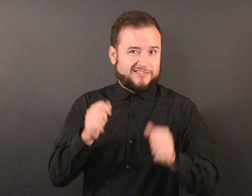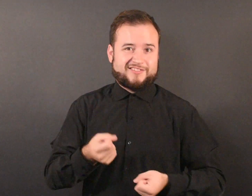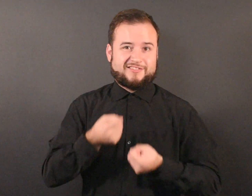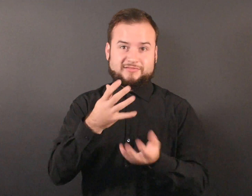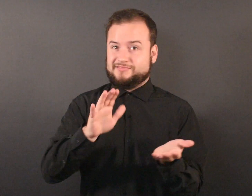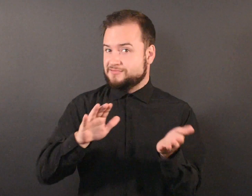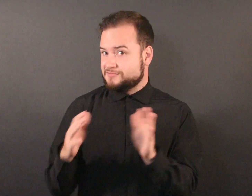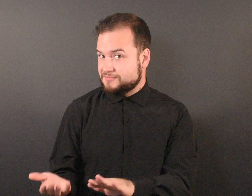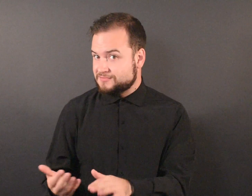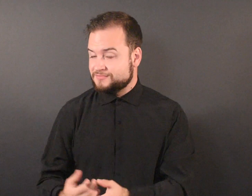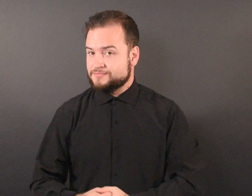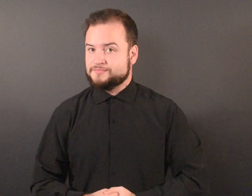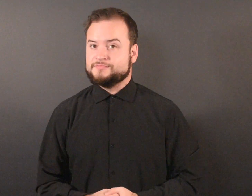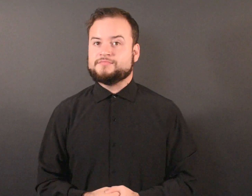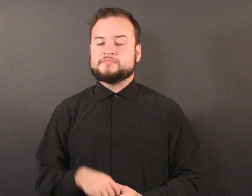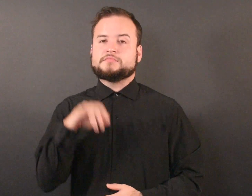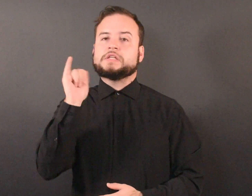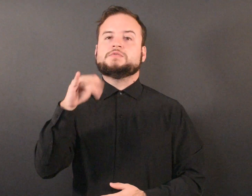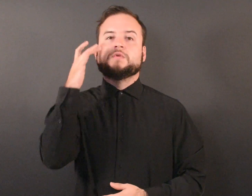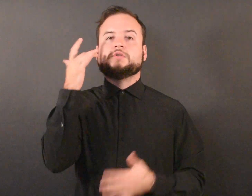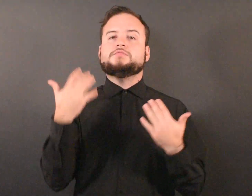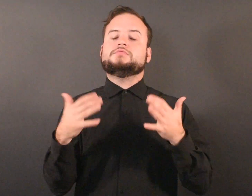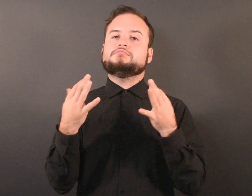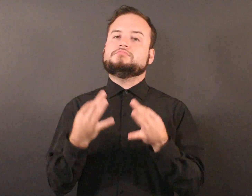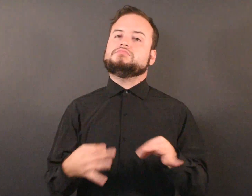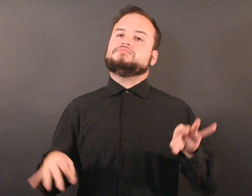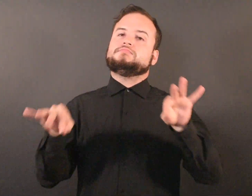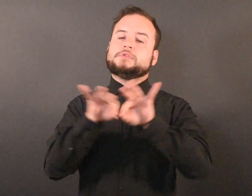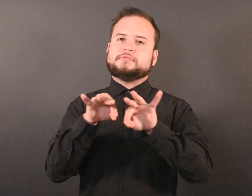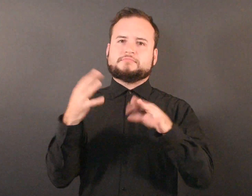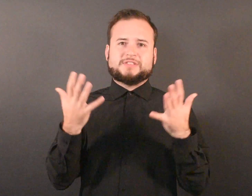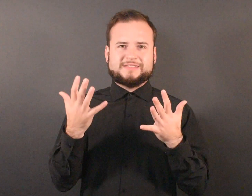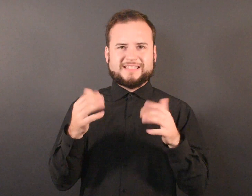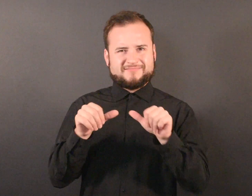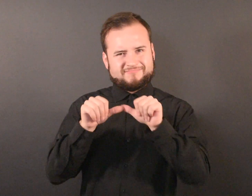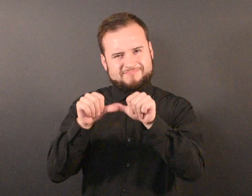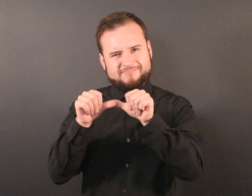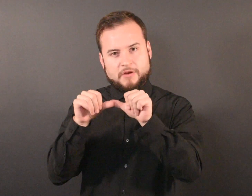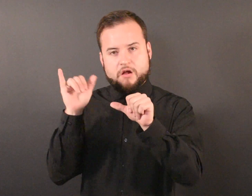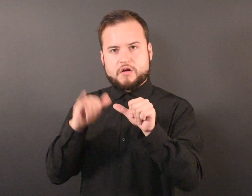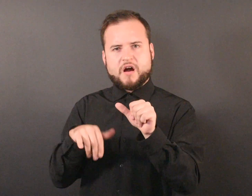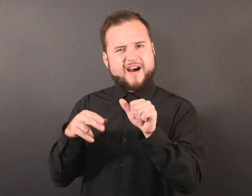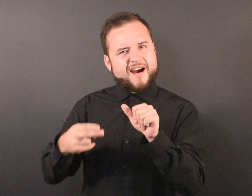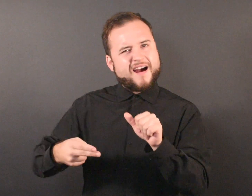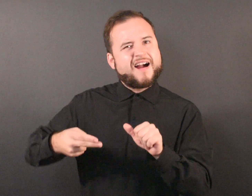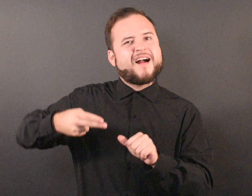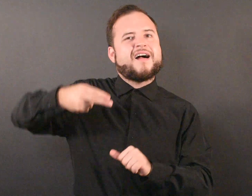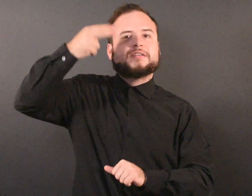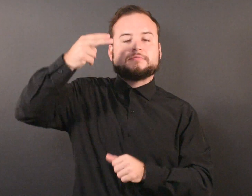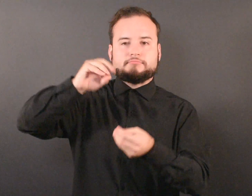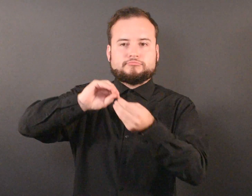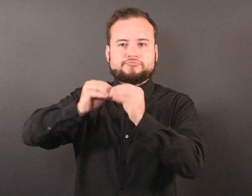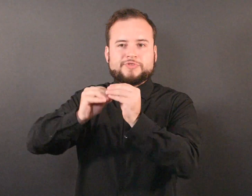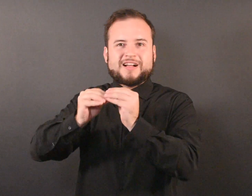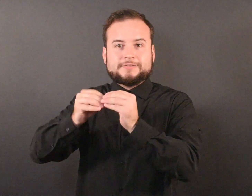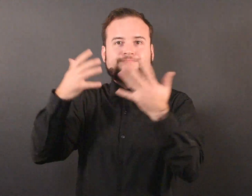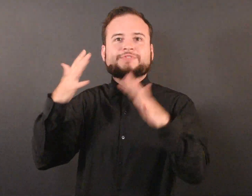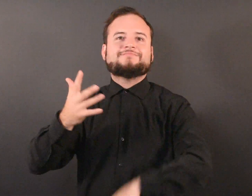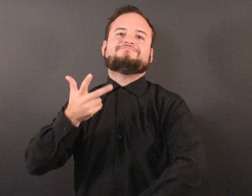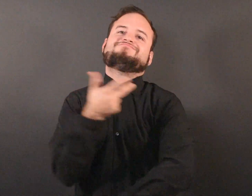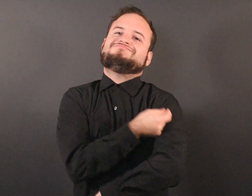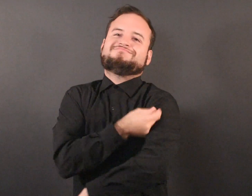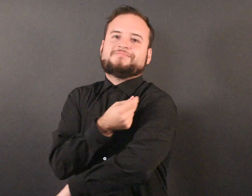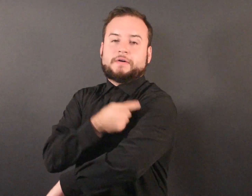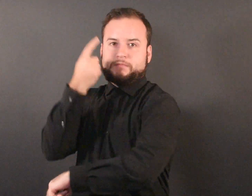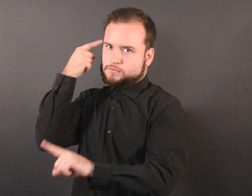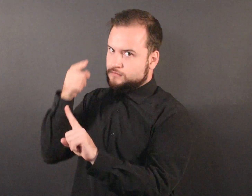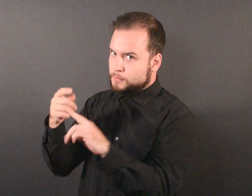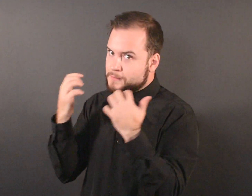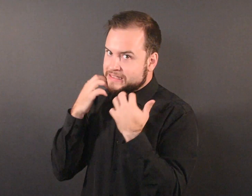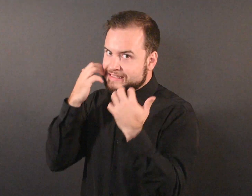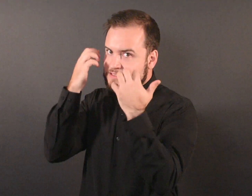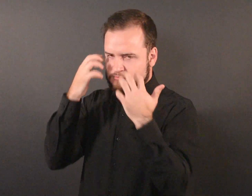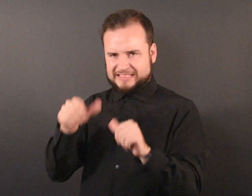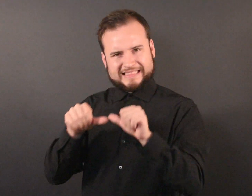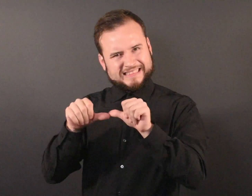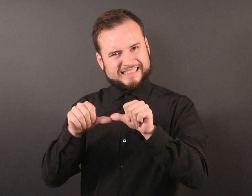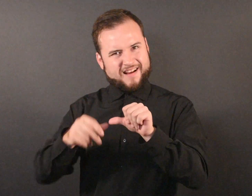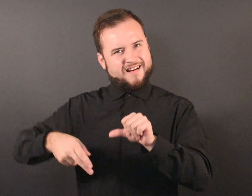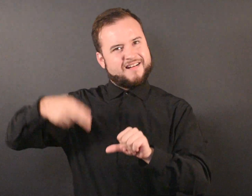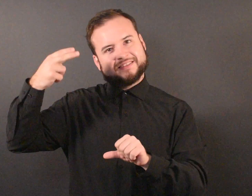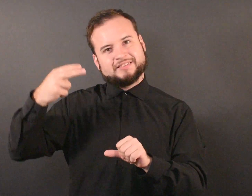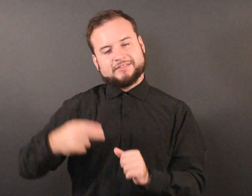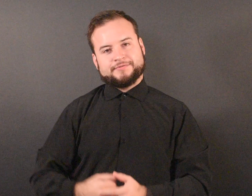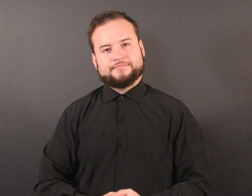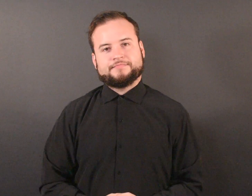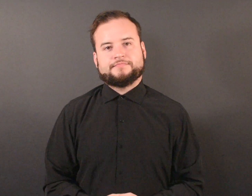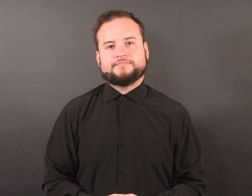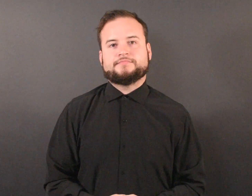That’s why it’s so important to maintain high vaccination rates for measles.”